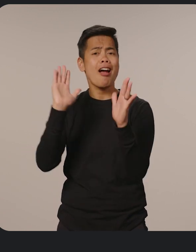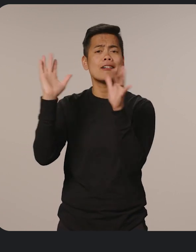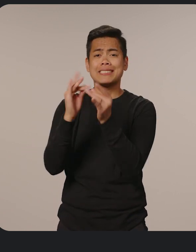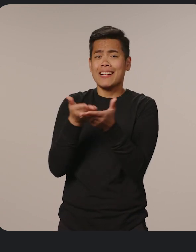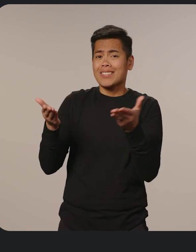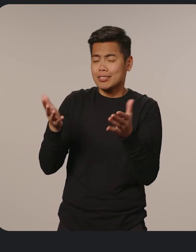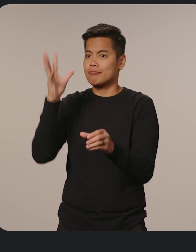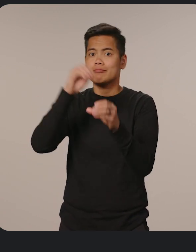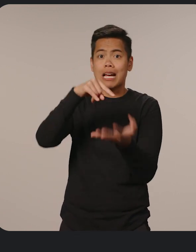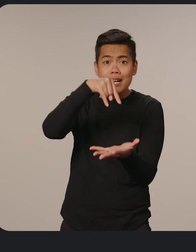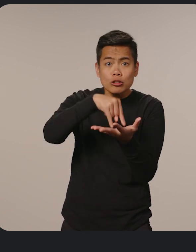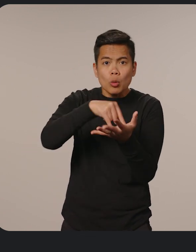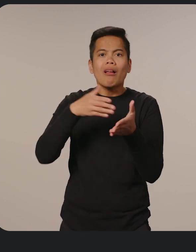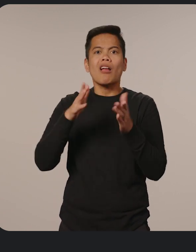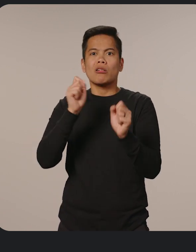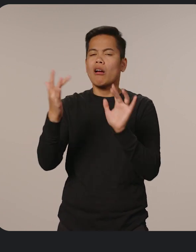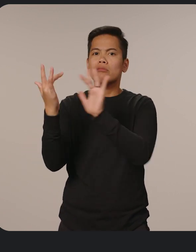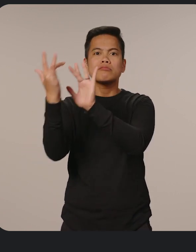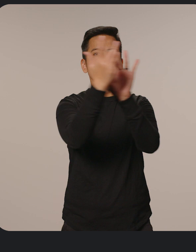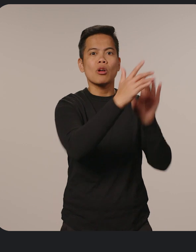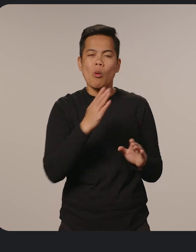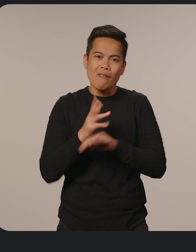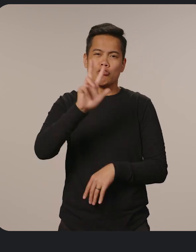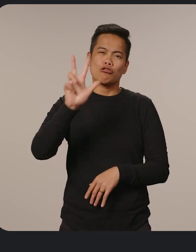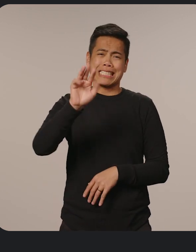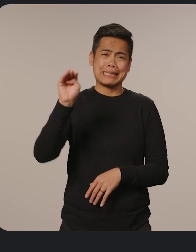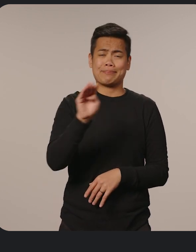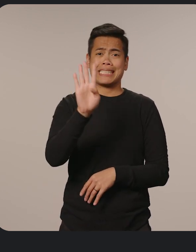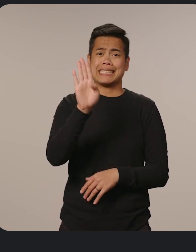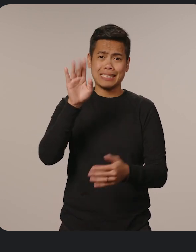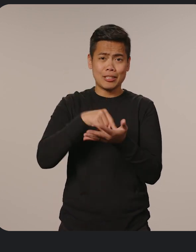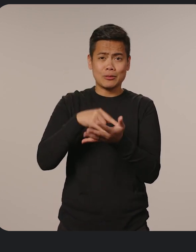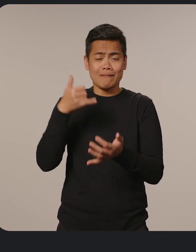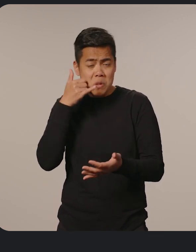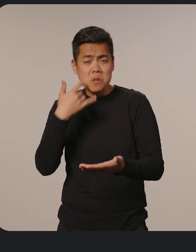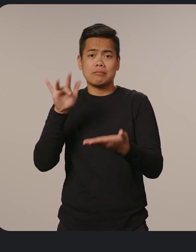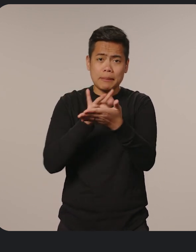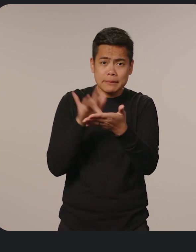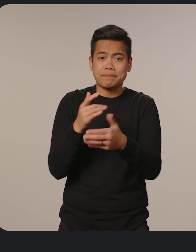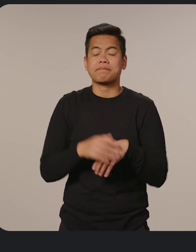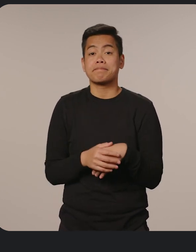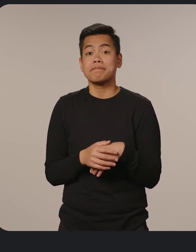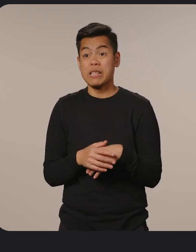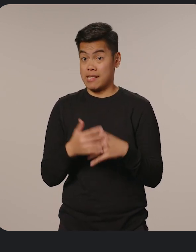on over 3 billion Android phones and tablets. Last, but not least, when you develop for Google Home,